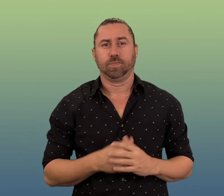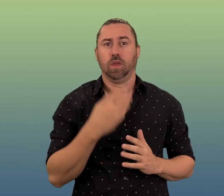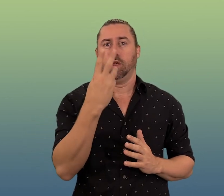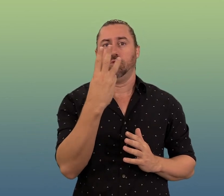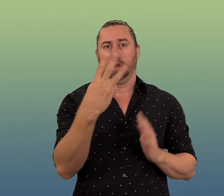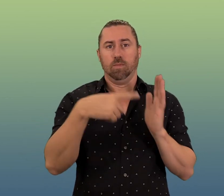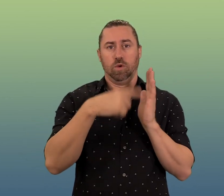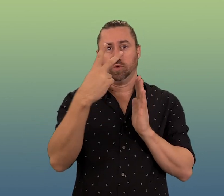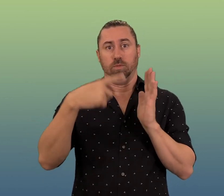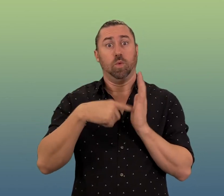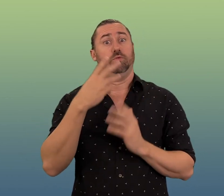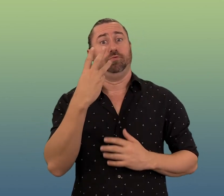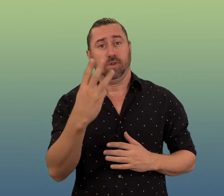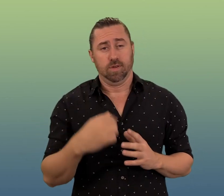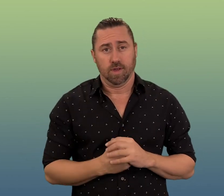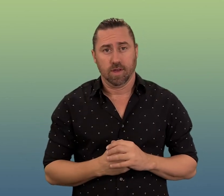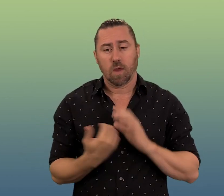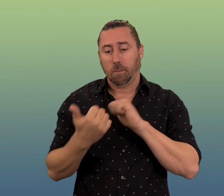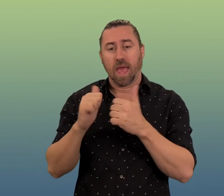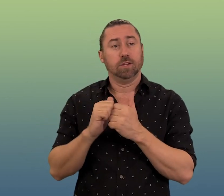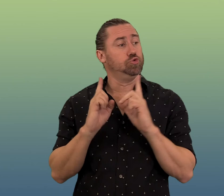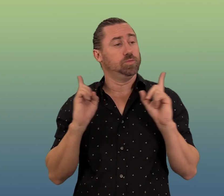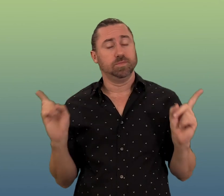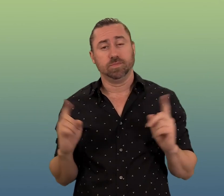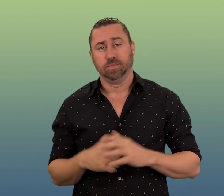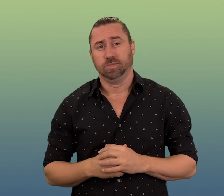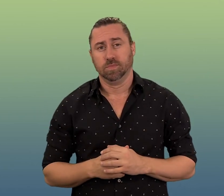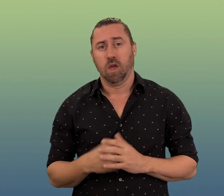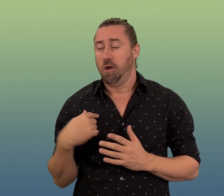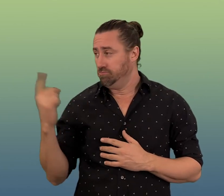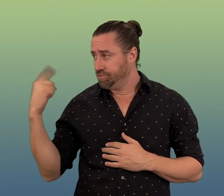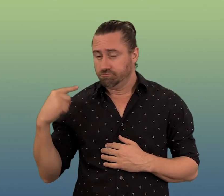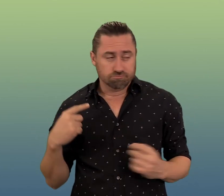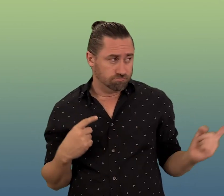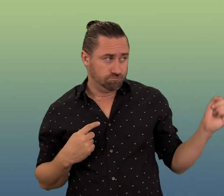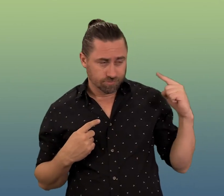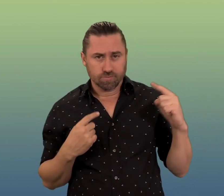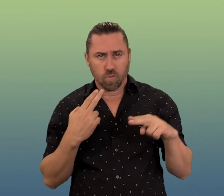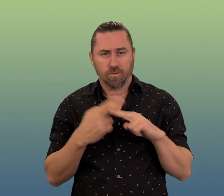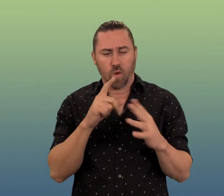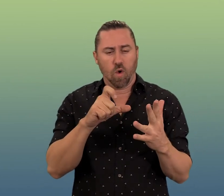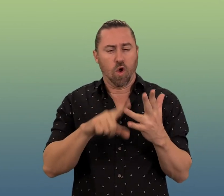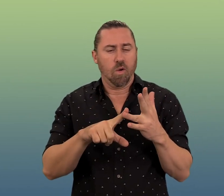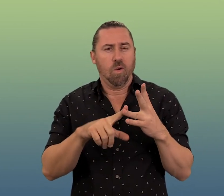Three point two point three. For our partners. Engage partners in co-design.